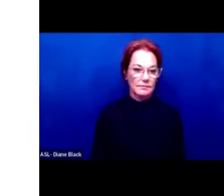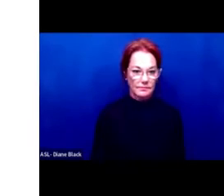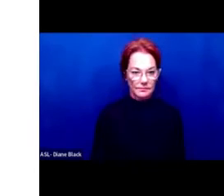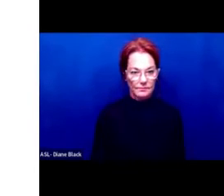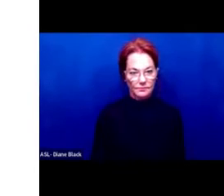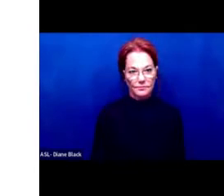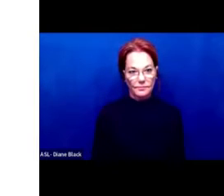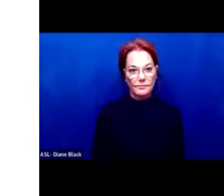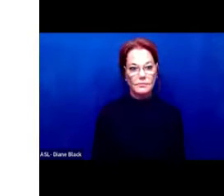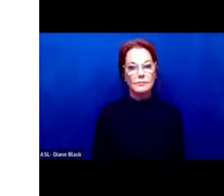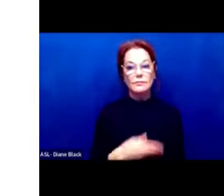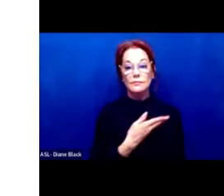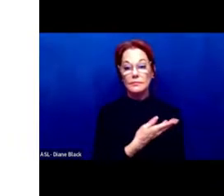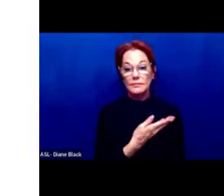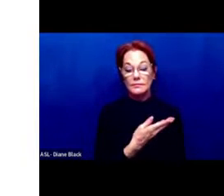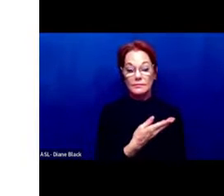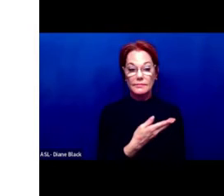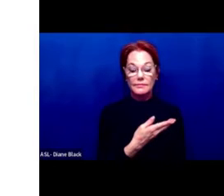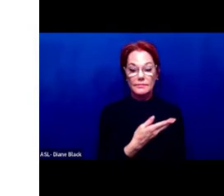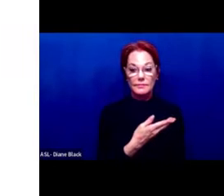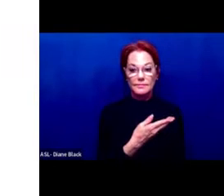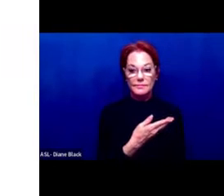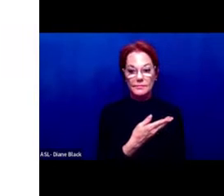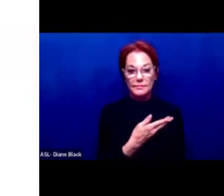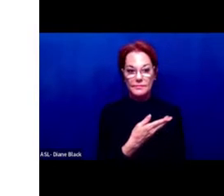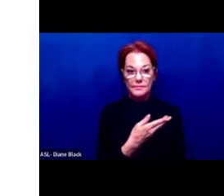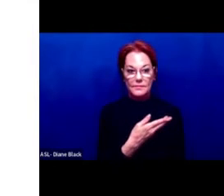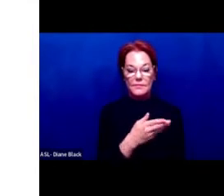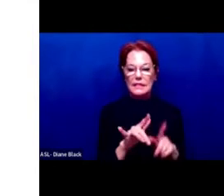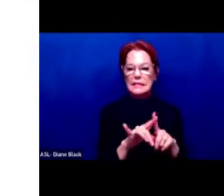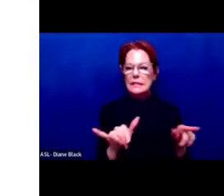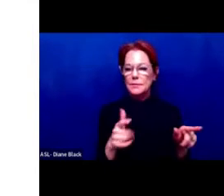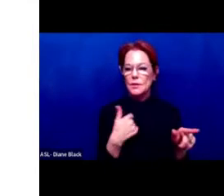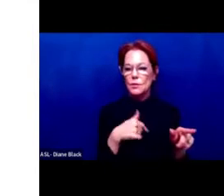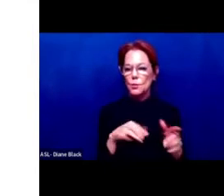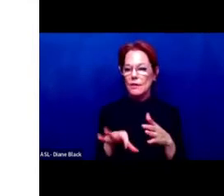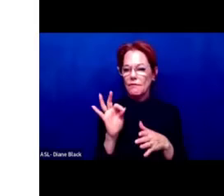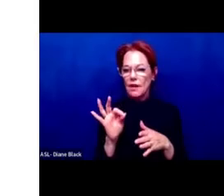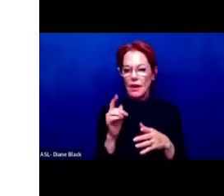Here's similar what we found related to readmission. And in